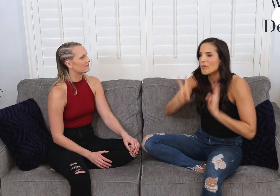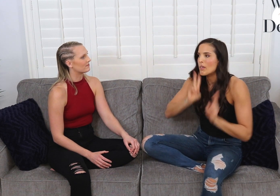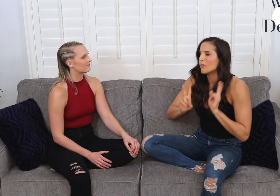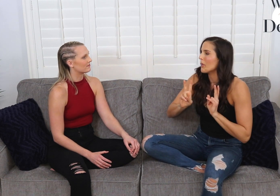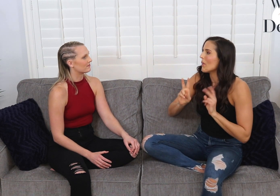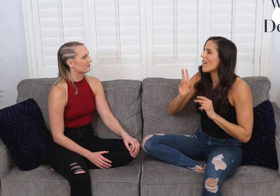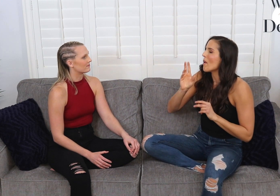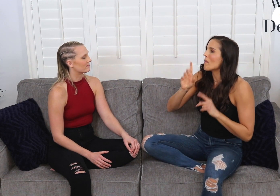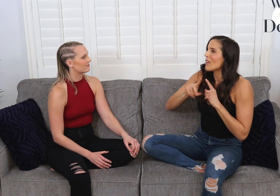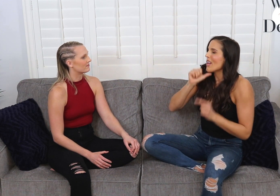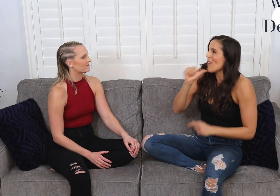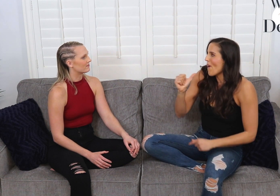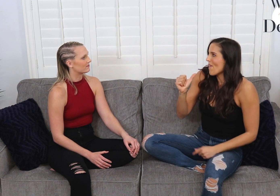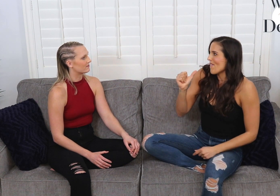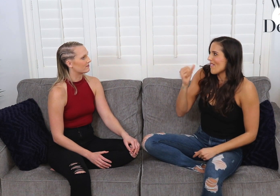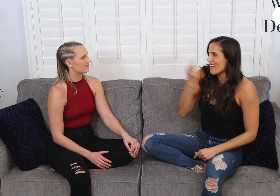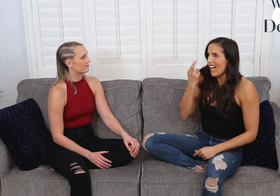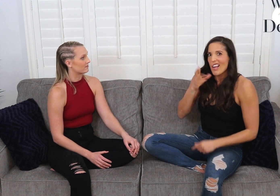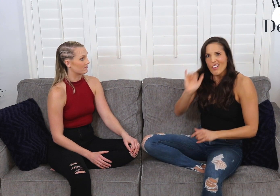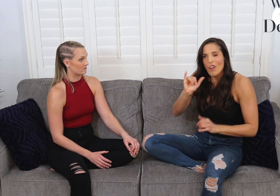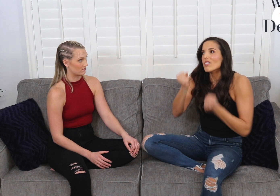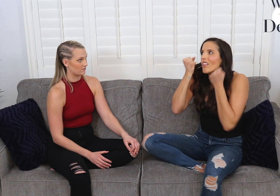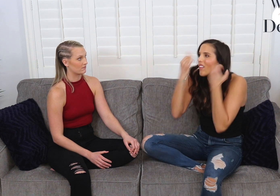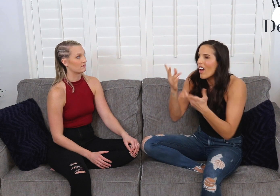but there's so many people out there